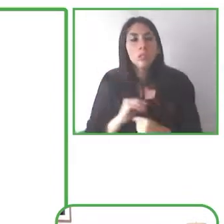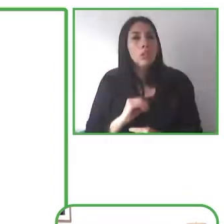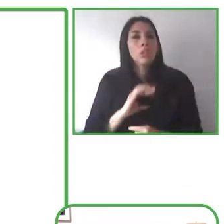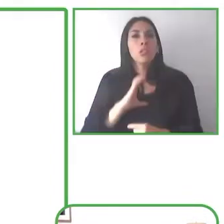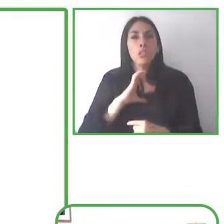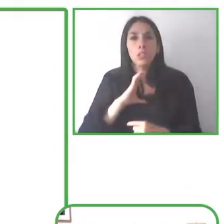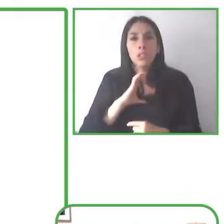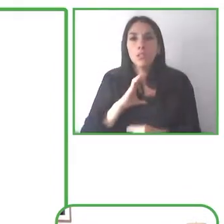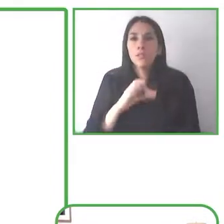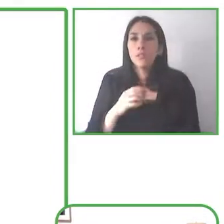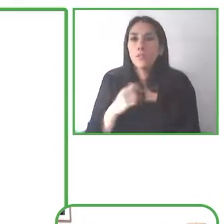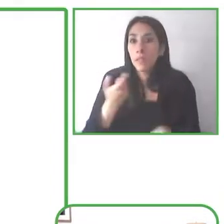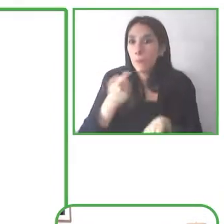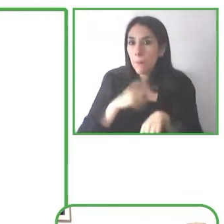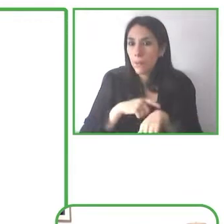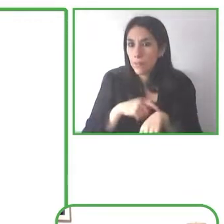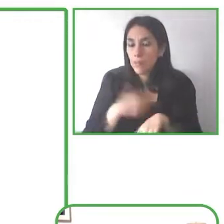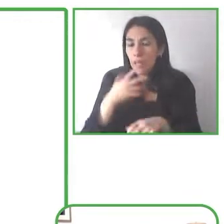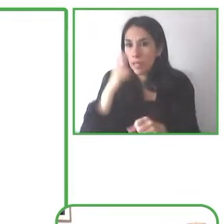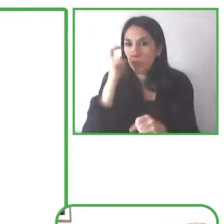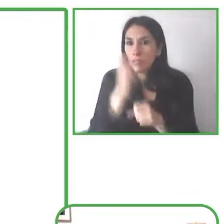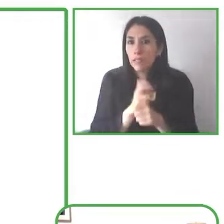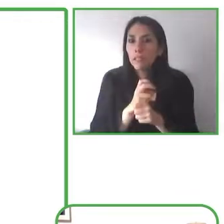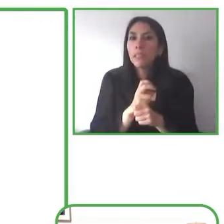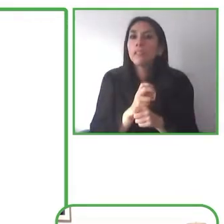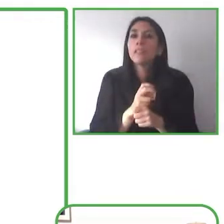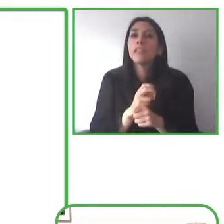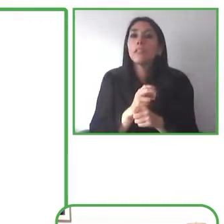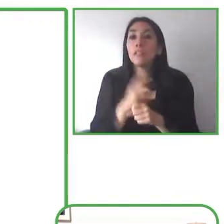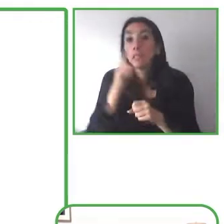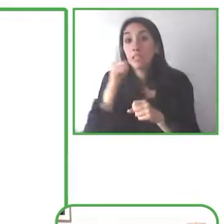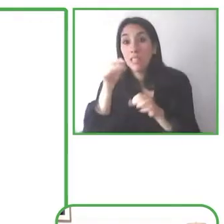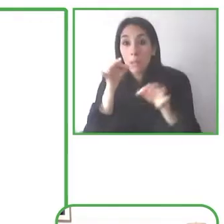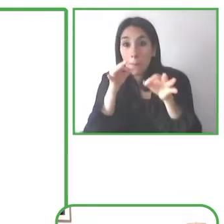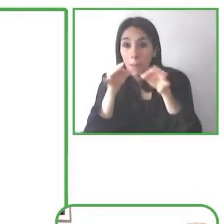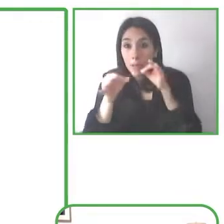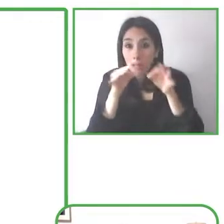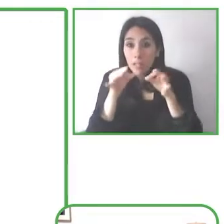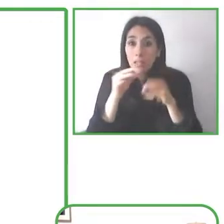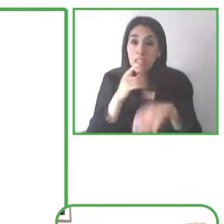and you know access or lack thereof can really shift someone's entire trajectory.